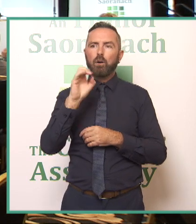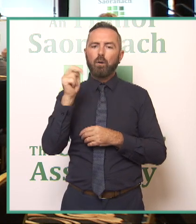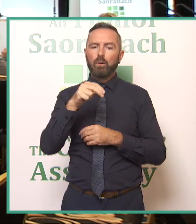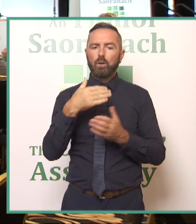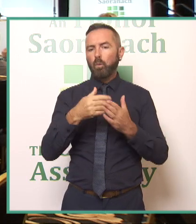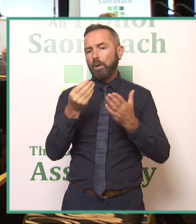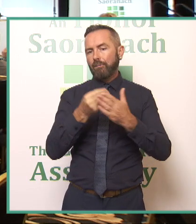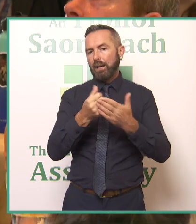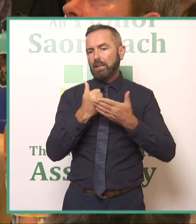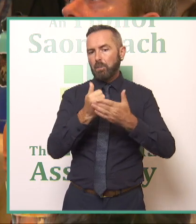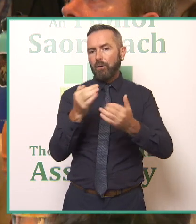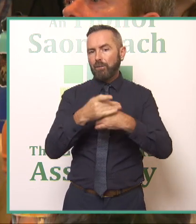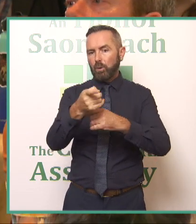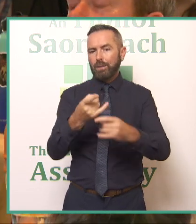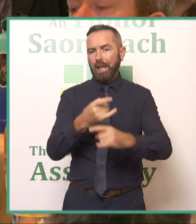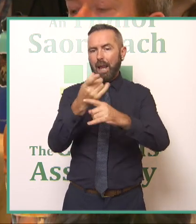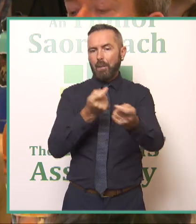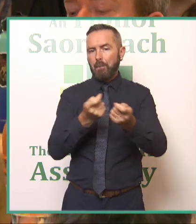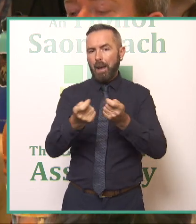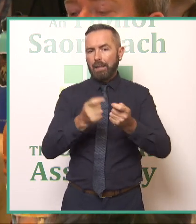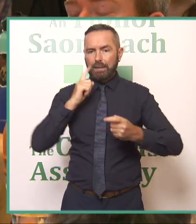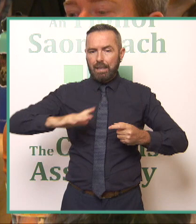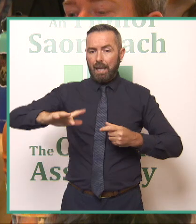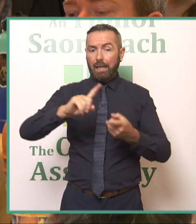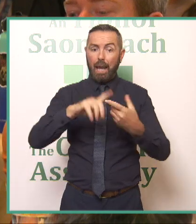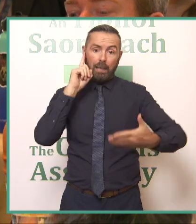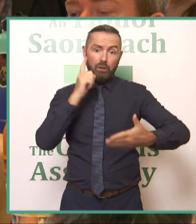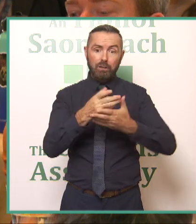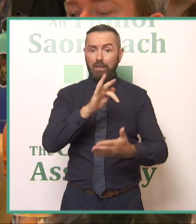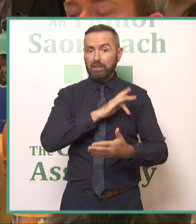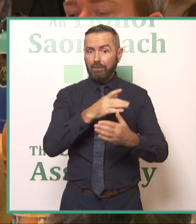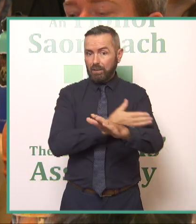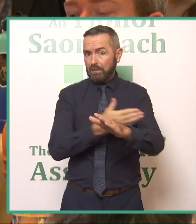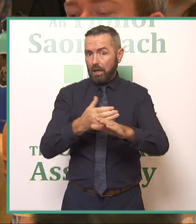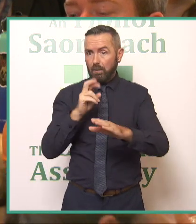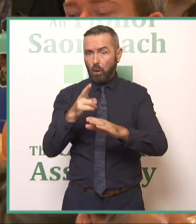you manage your land and was it on your own initiative or were you given support to start out